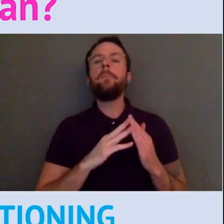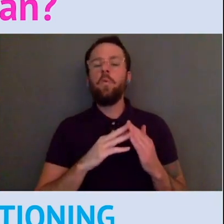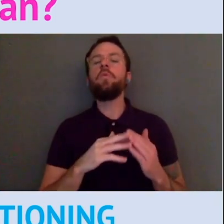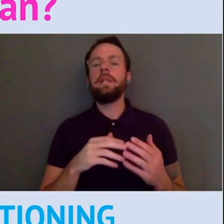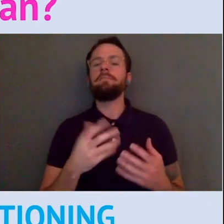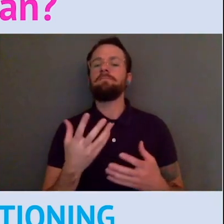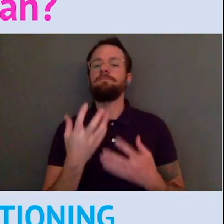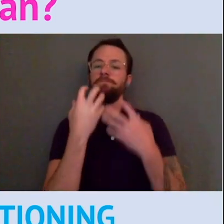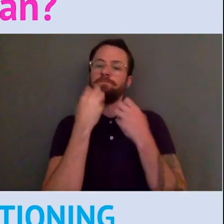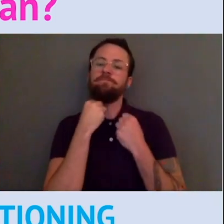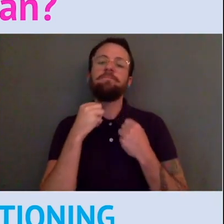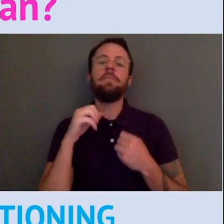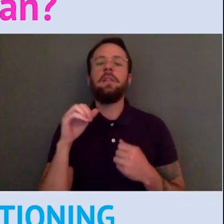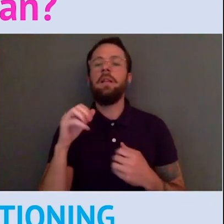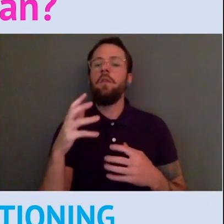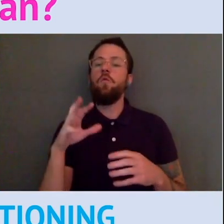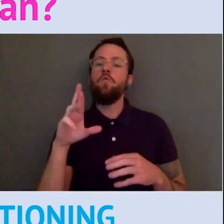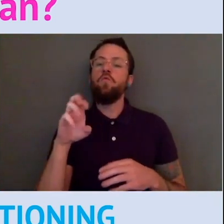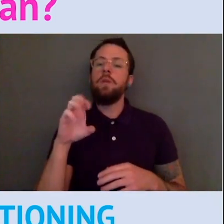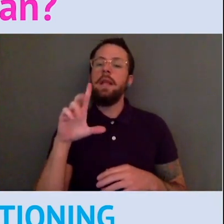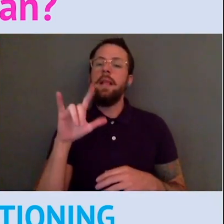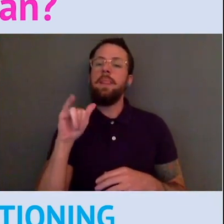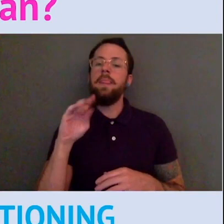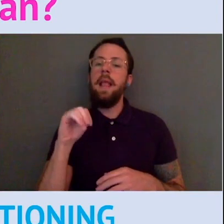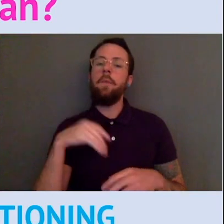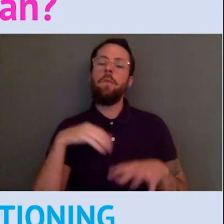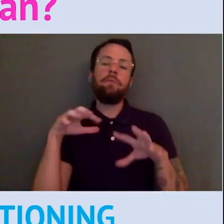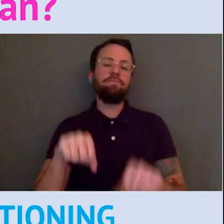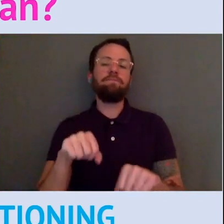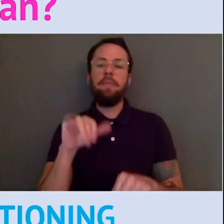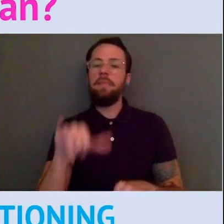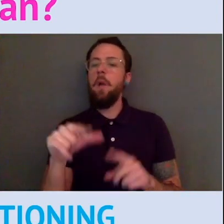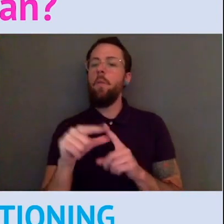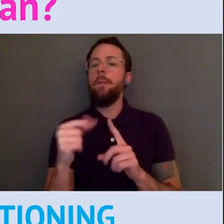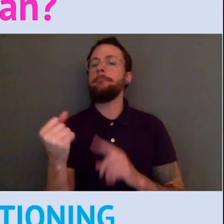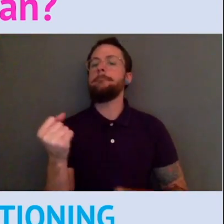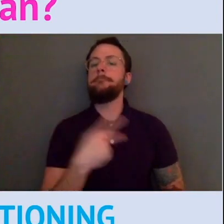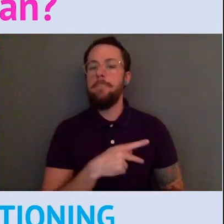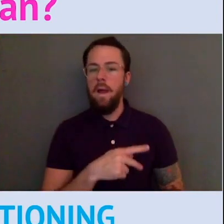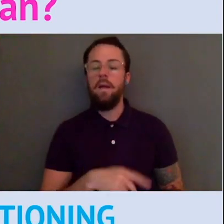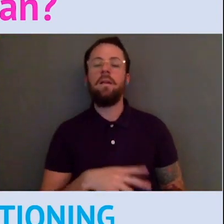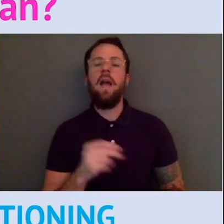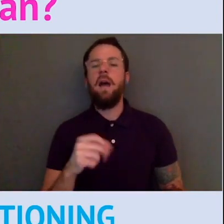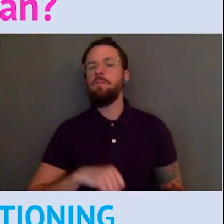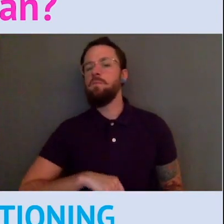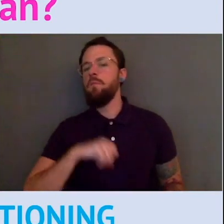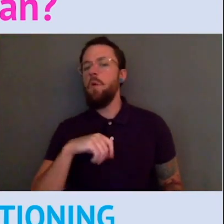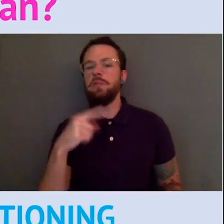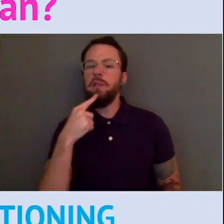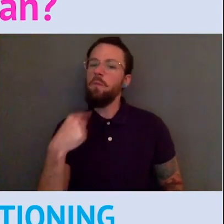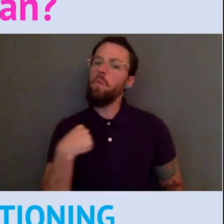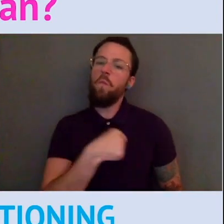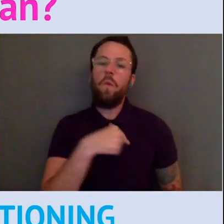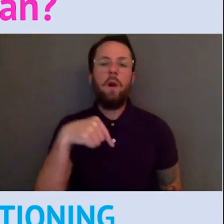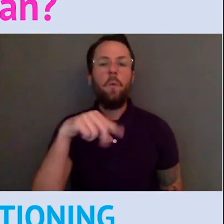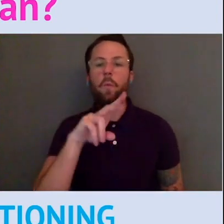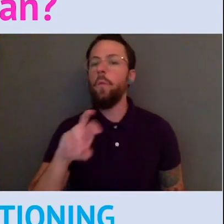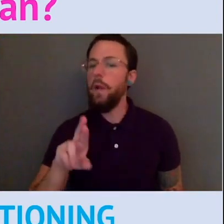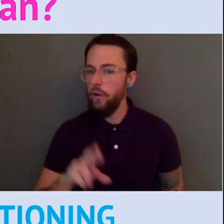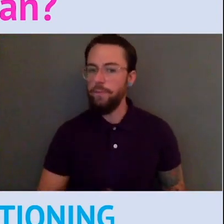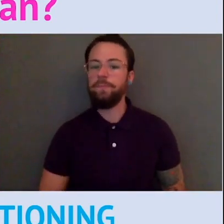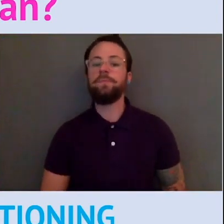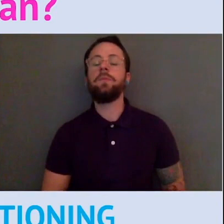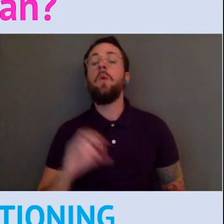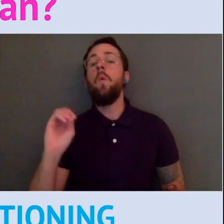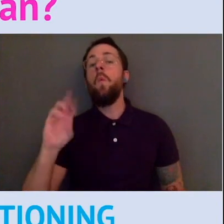Queer is a word that had been used to demean queer people and people claimed that word